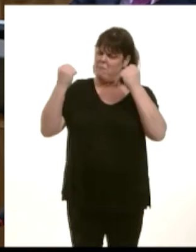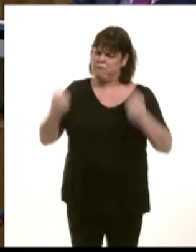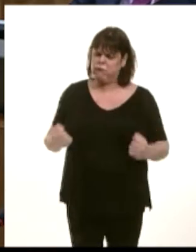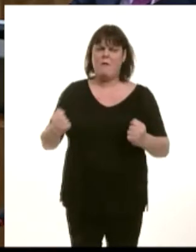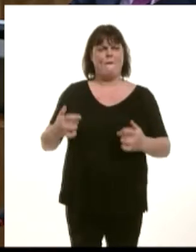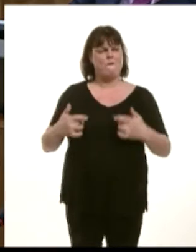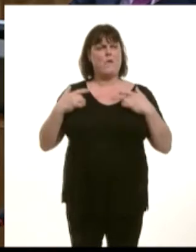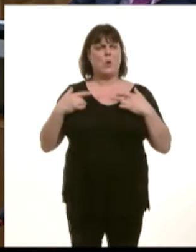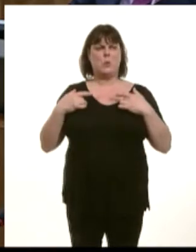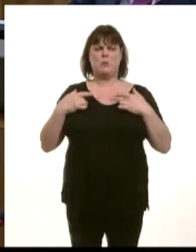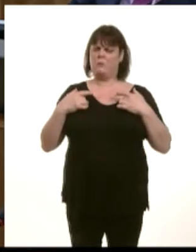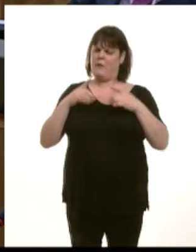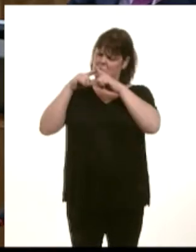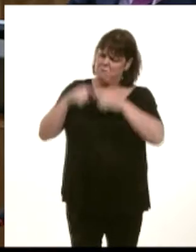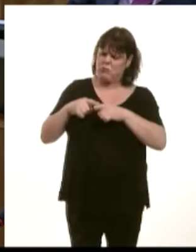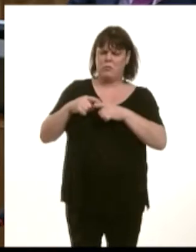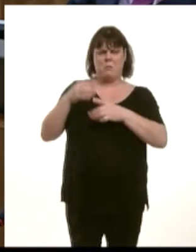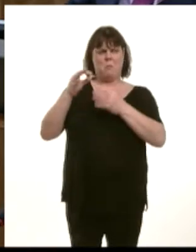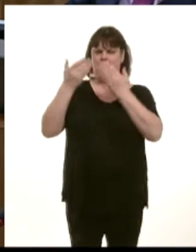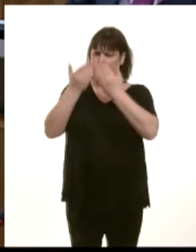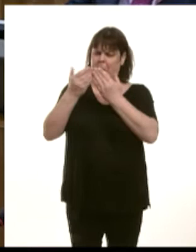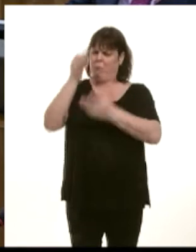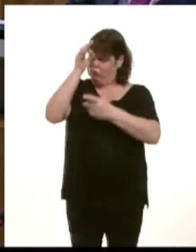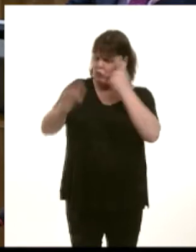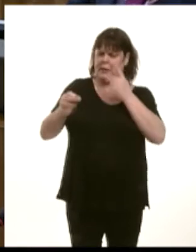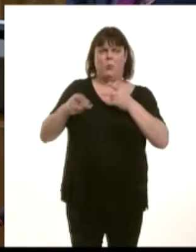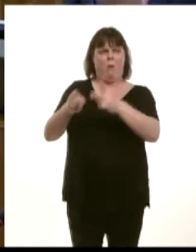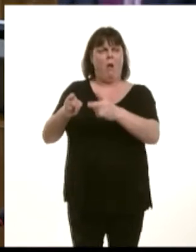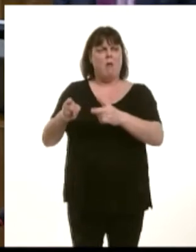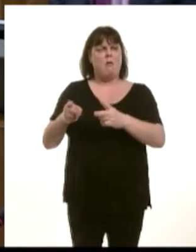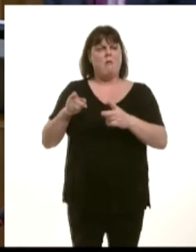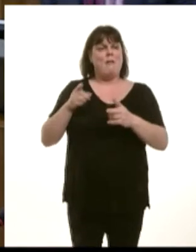Then, of course, it’s a matter for the security services to help to identify them and, of